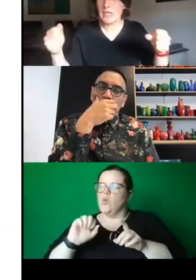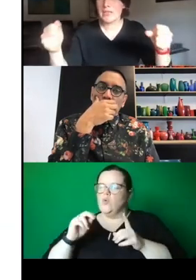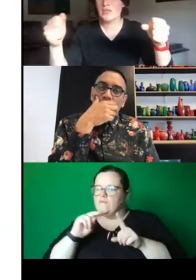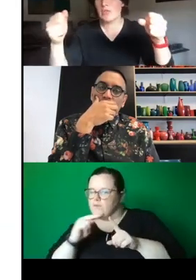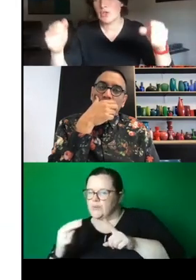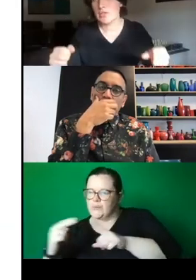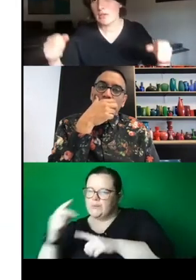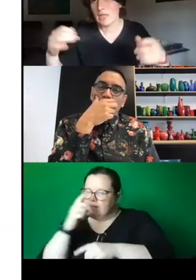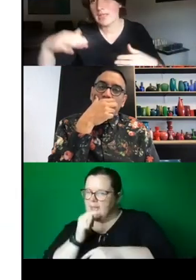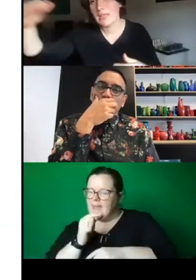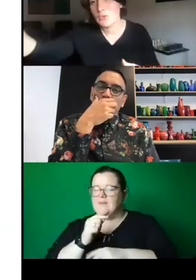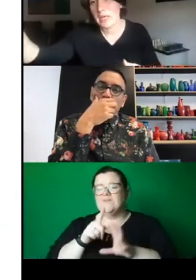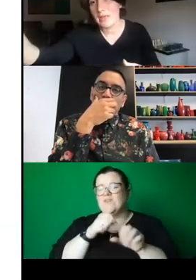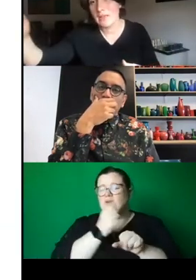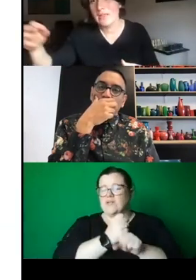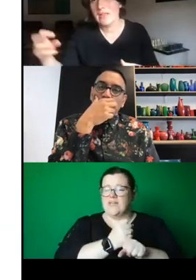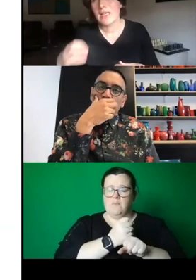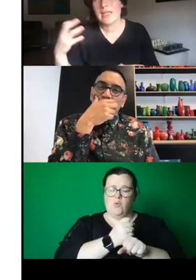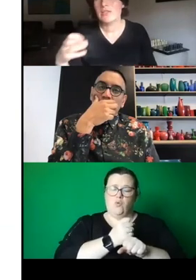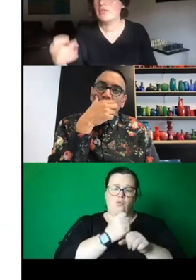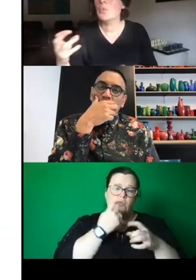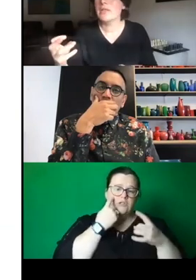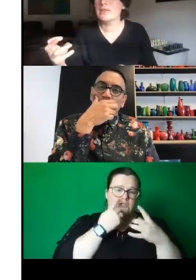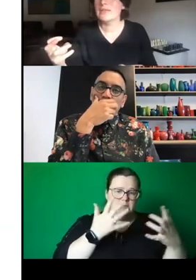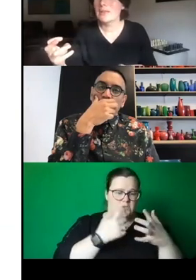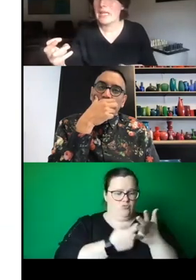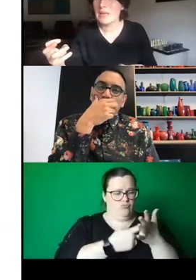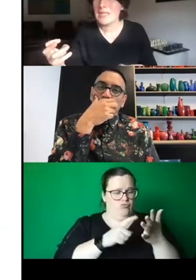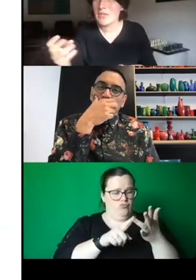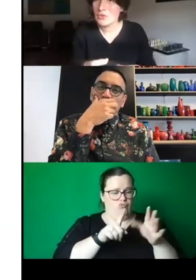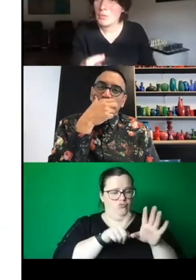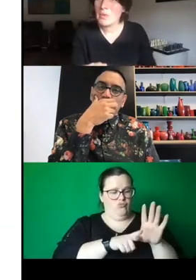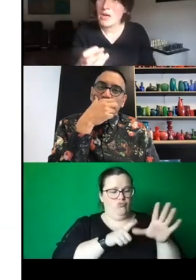structures around the south bank the clutter of the wheels became something so powerful